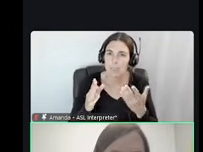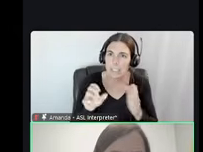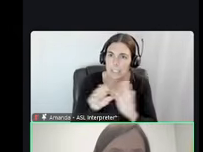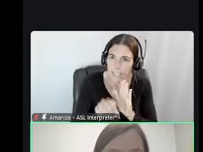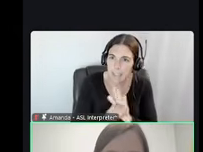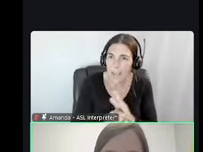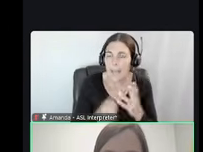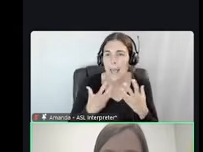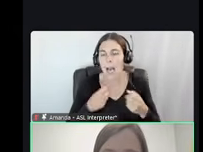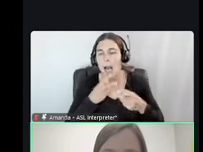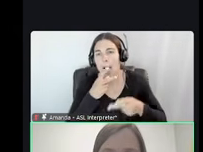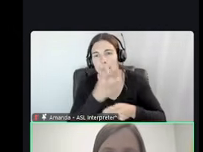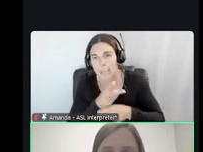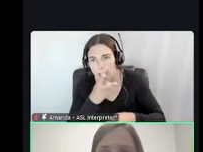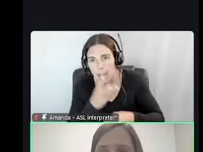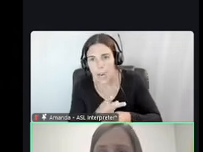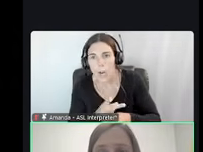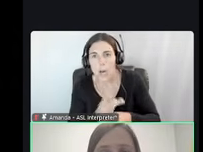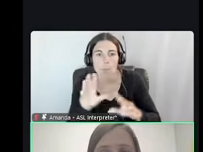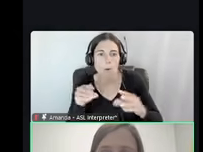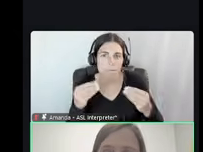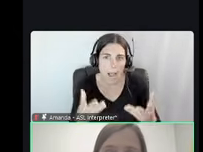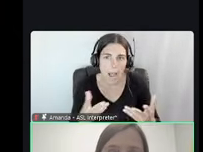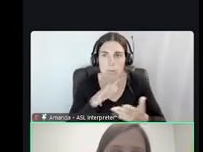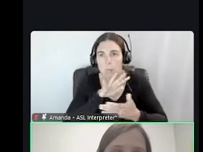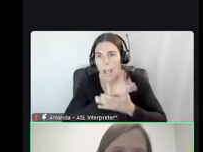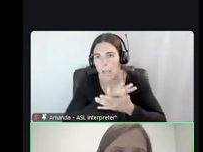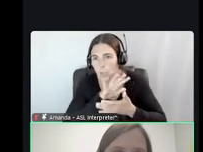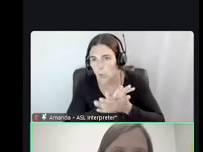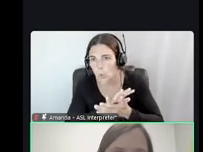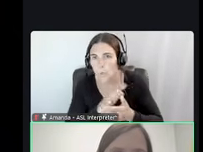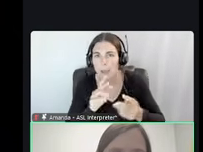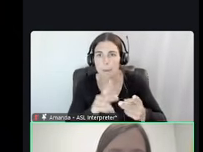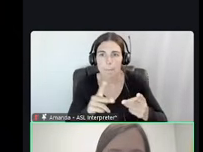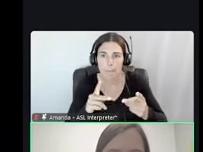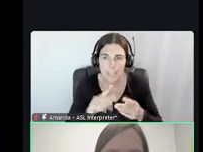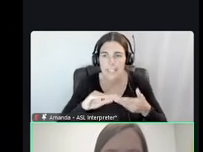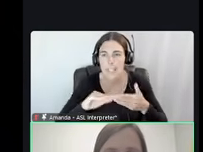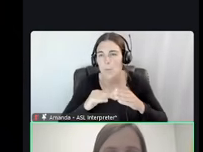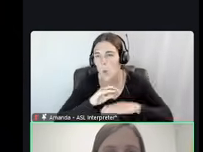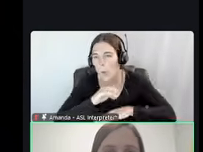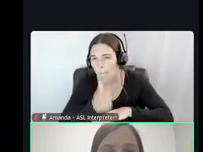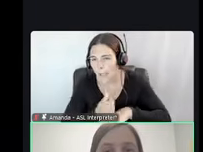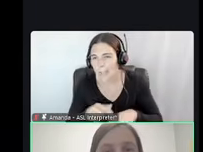academic institutions, community- based organizations and the private sector. So this